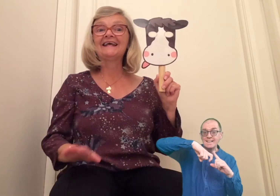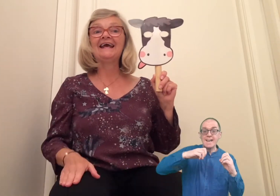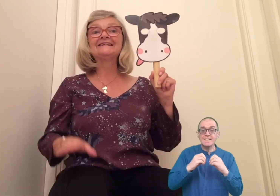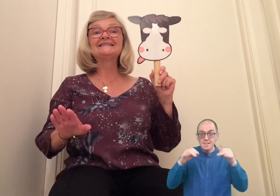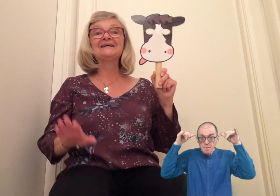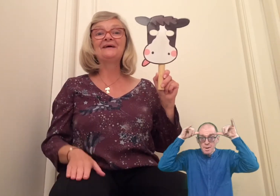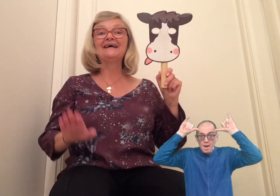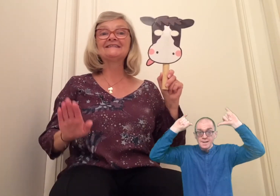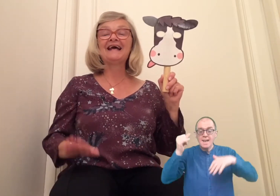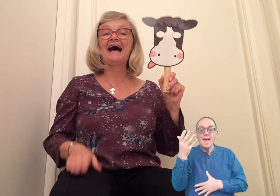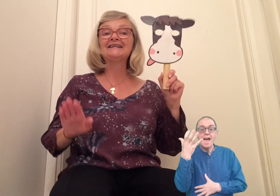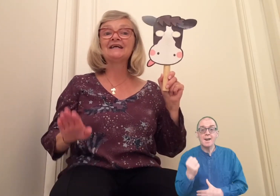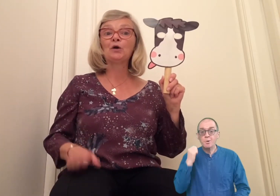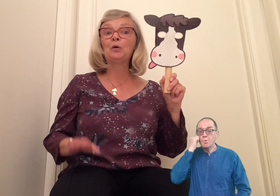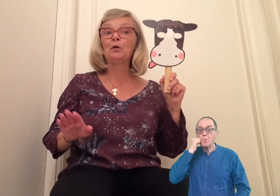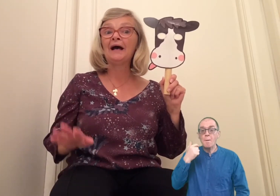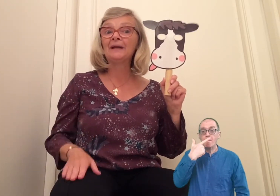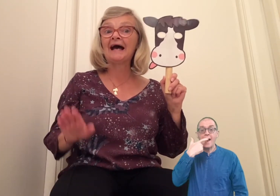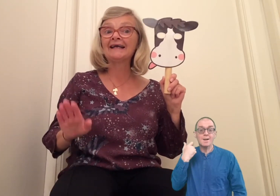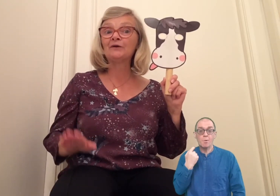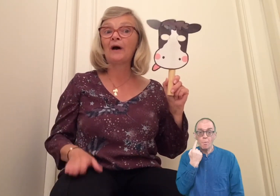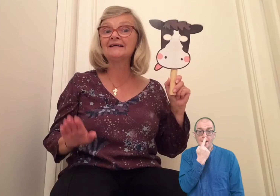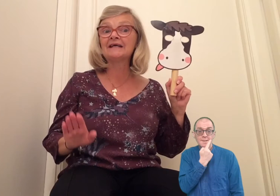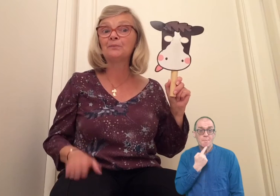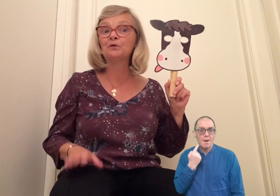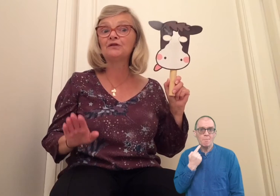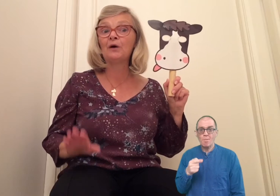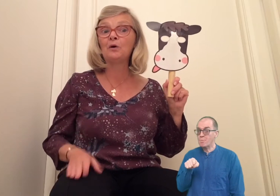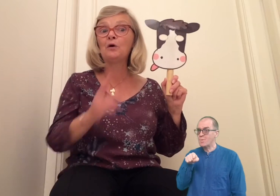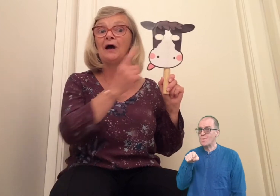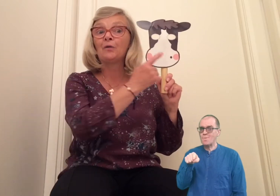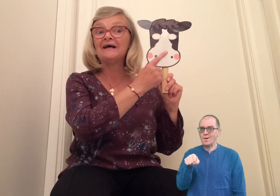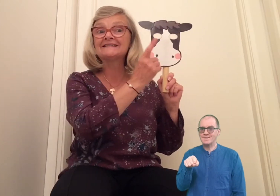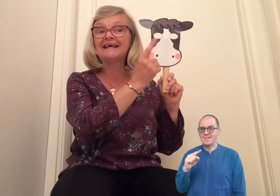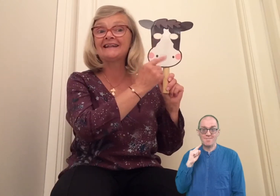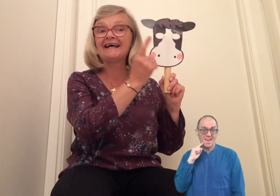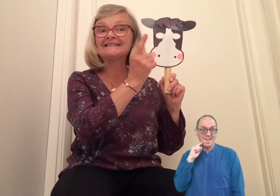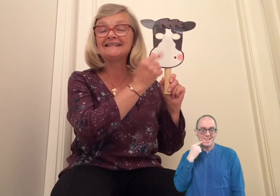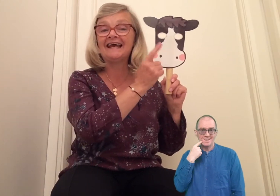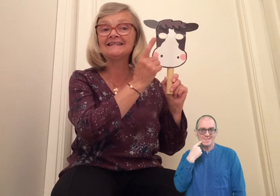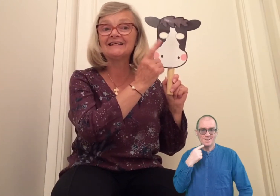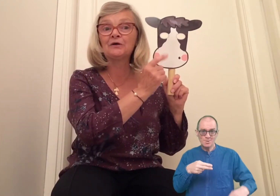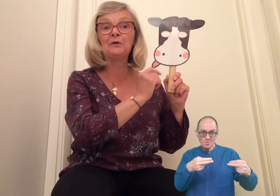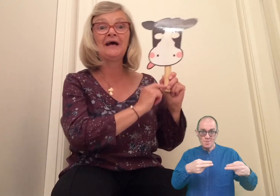Katie Bairdie had a coo, Black and white aboot the mou. Wasnae that a dainty coo?